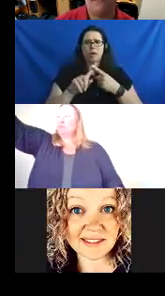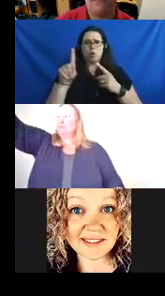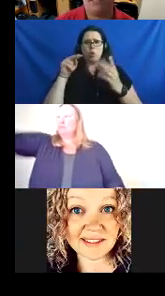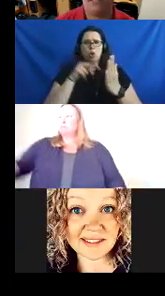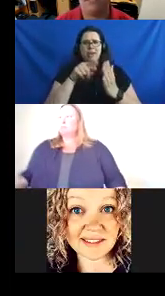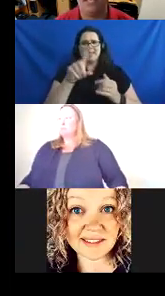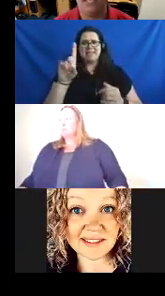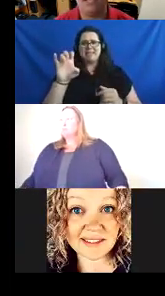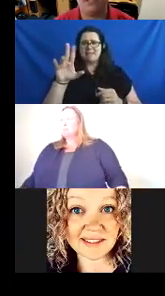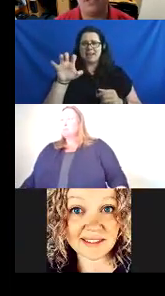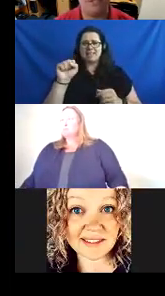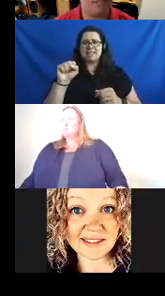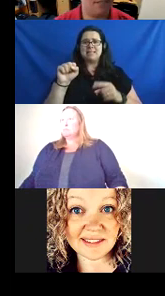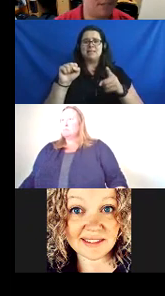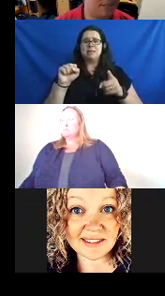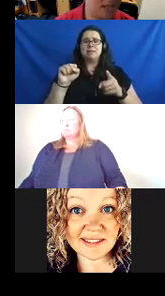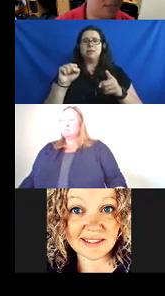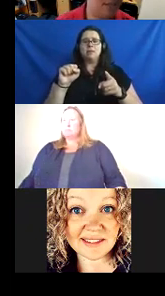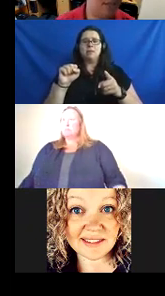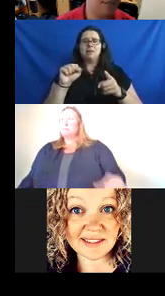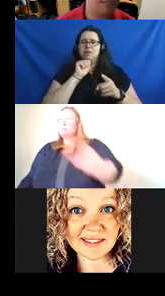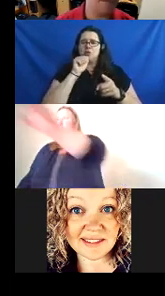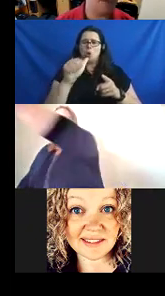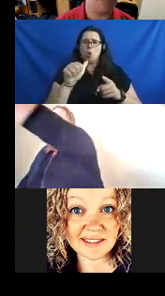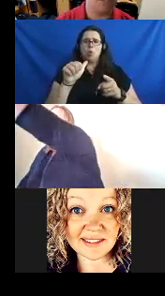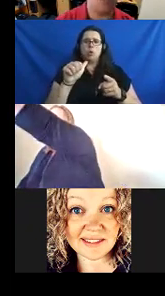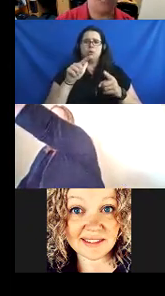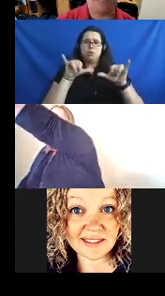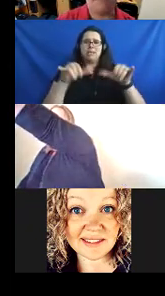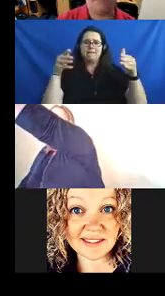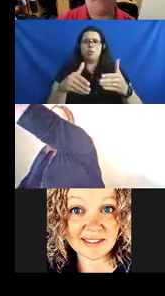DEVICES IS TO -- NOT TO STAY FOCUSED ON ONE SPECIFIC DEVICE